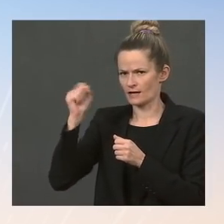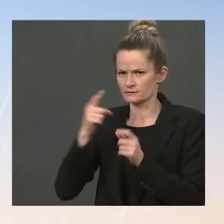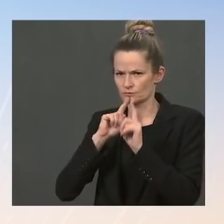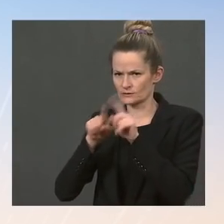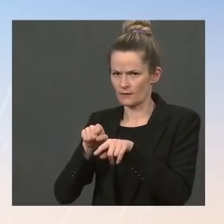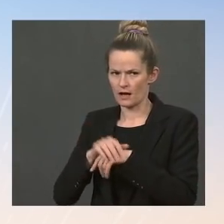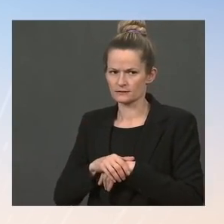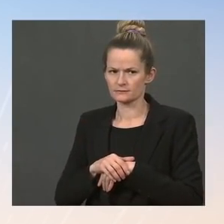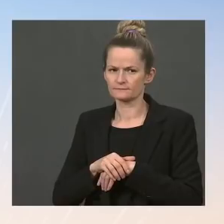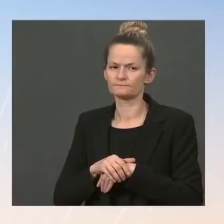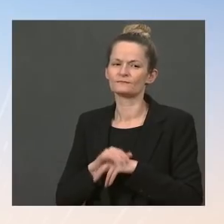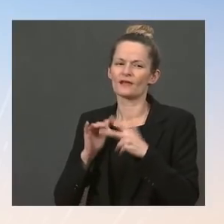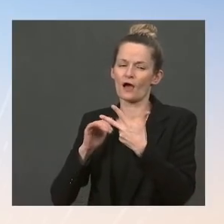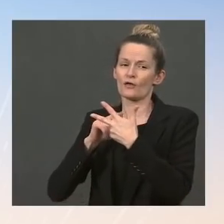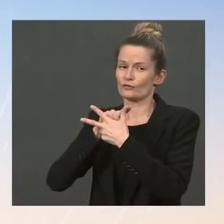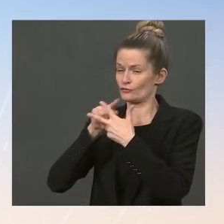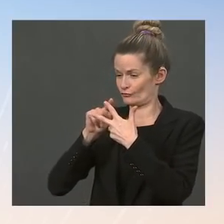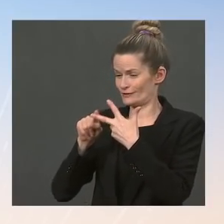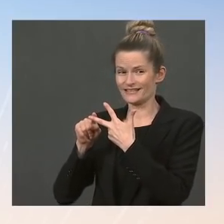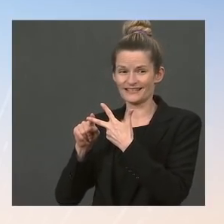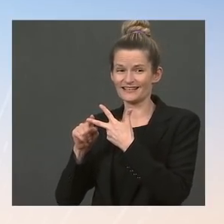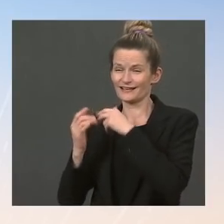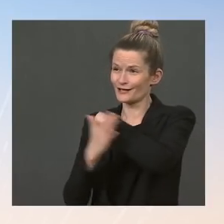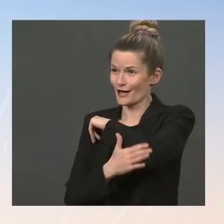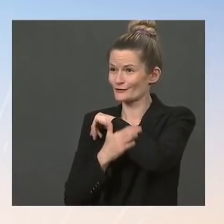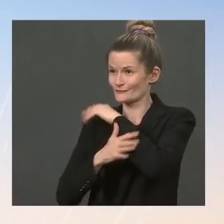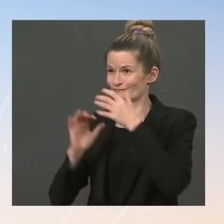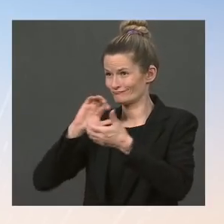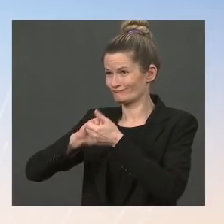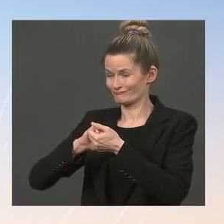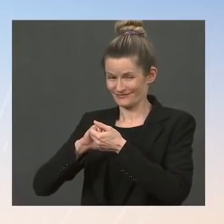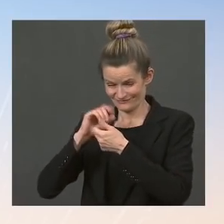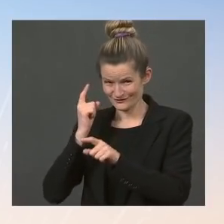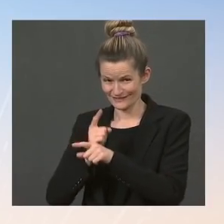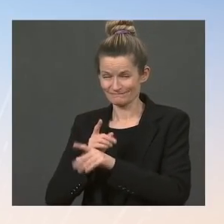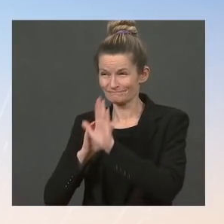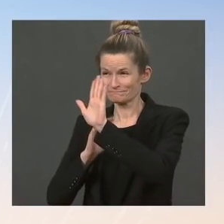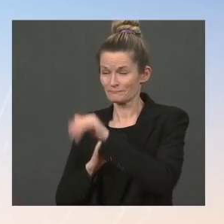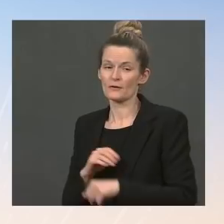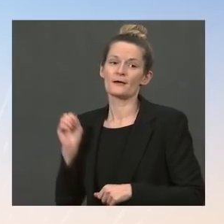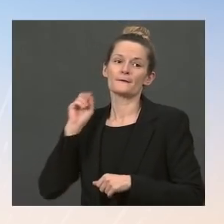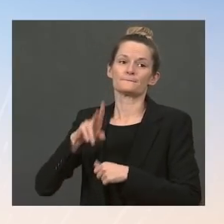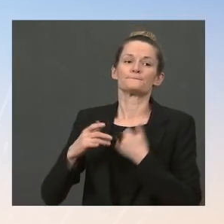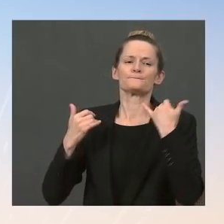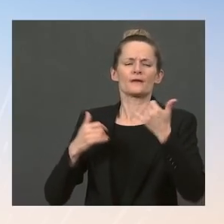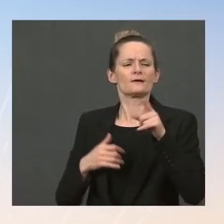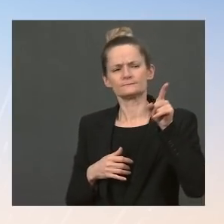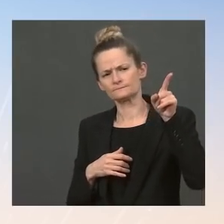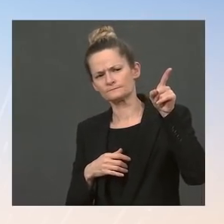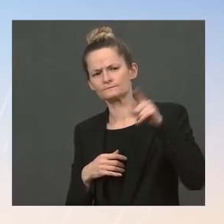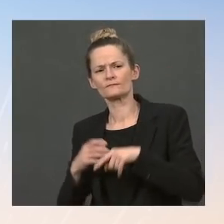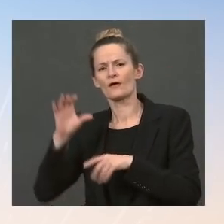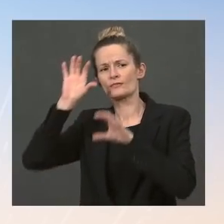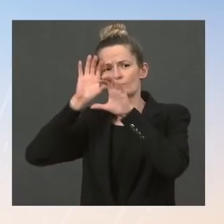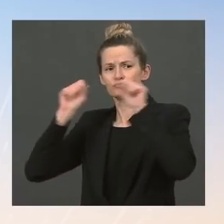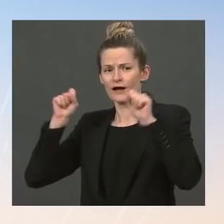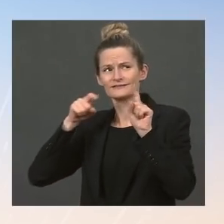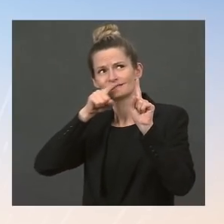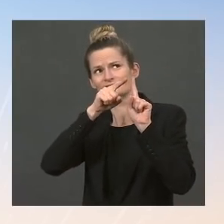But -- I'm wondering if you could just talk or respond directly: What does the President think of the French foreign minister saying that he's acting like former